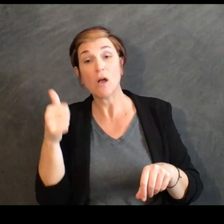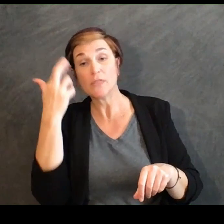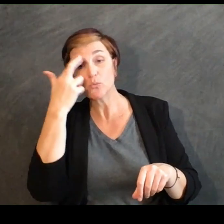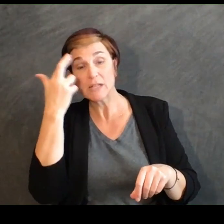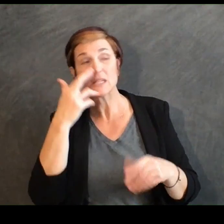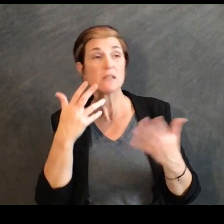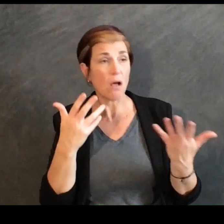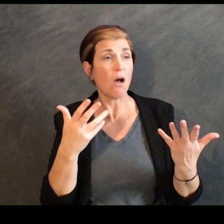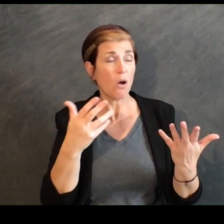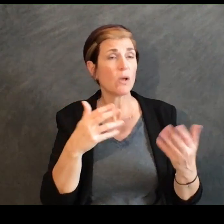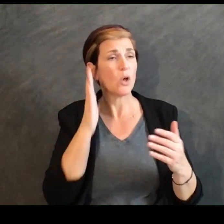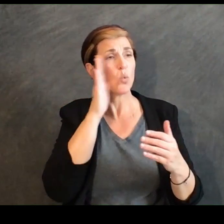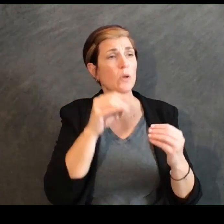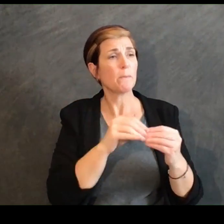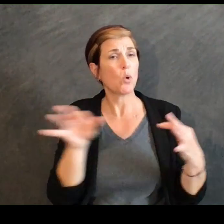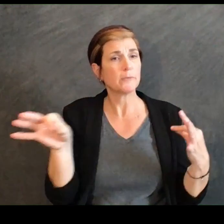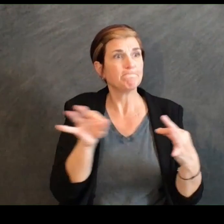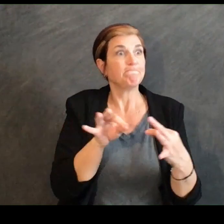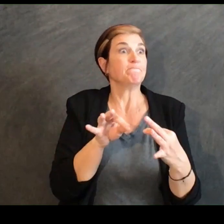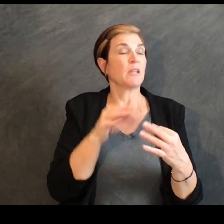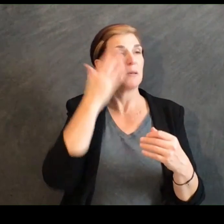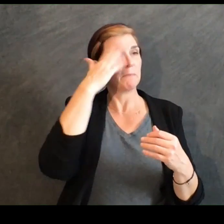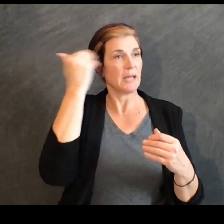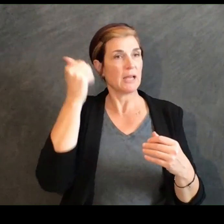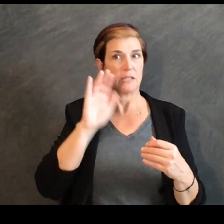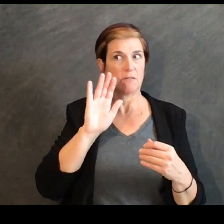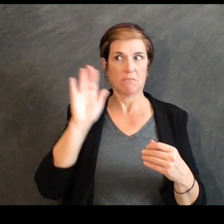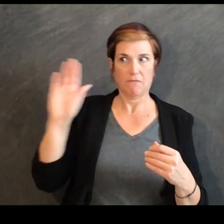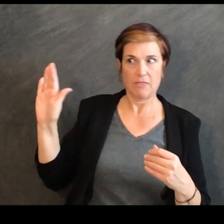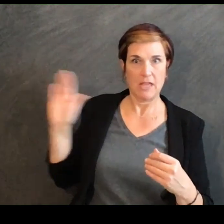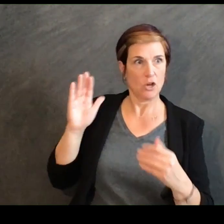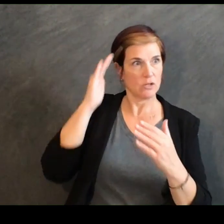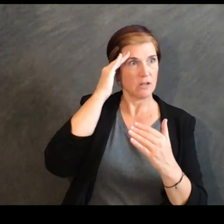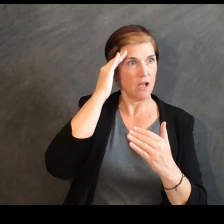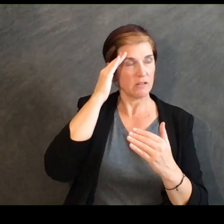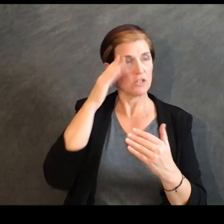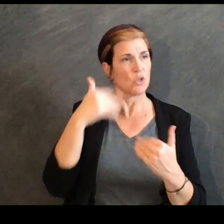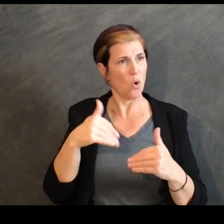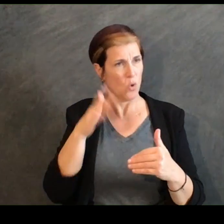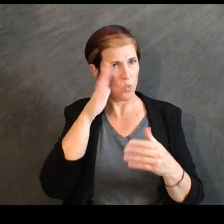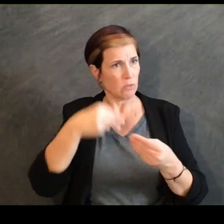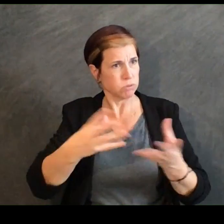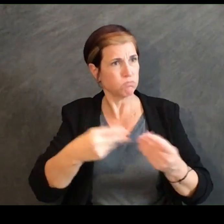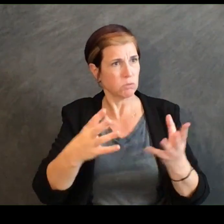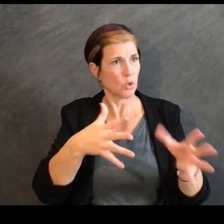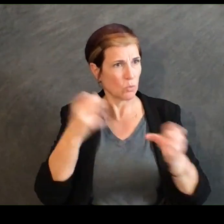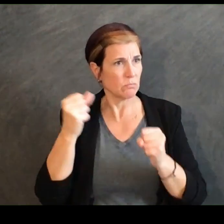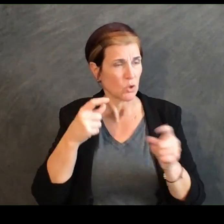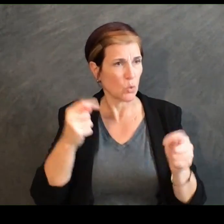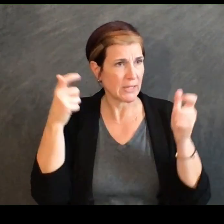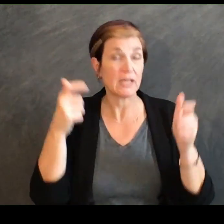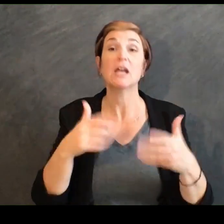because of the the great knowledge and they'll have it very quickly they've made a tremendous amount of progress thank you all very much we appreciate it